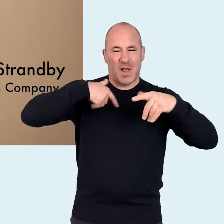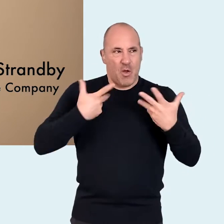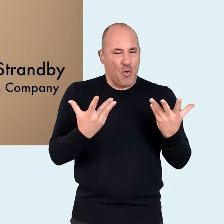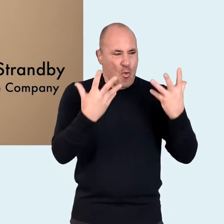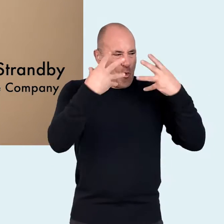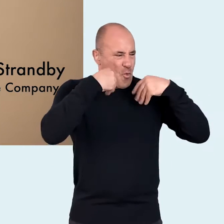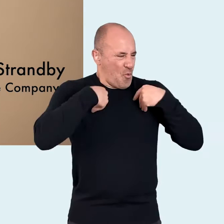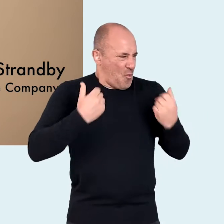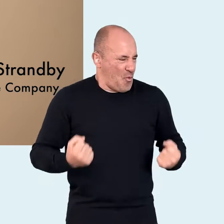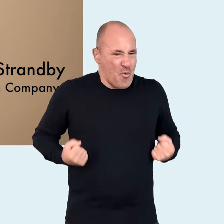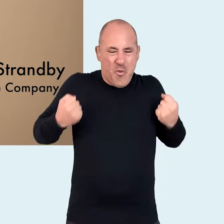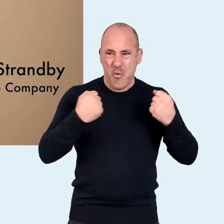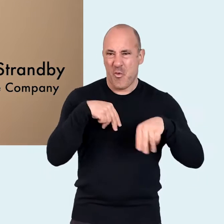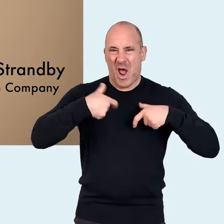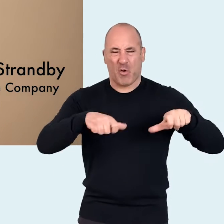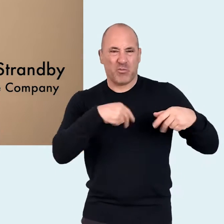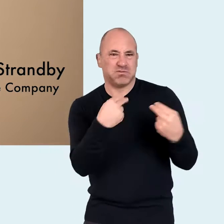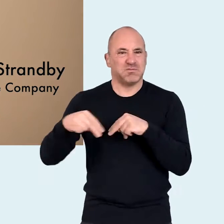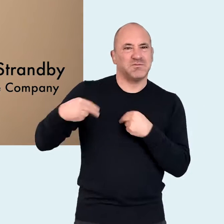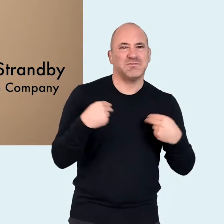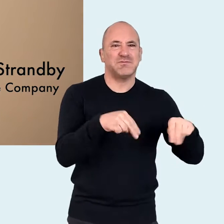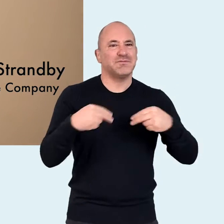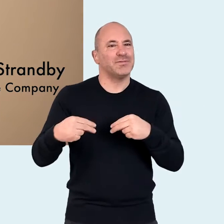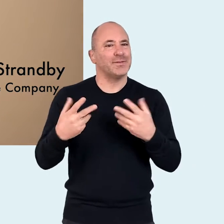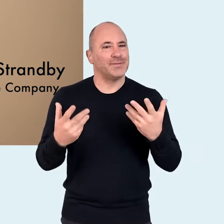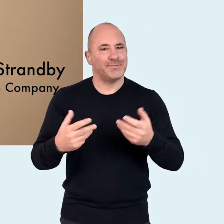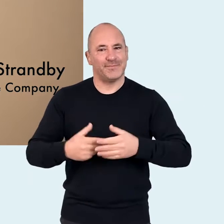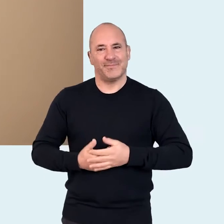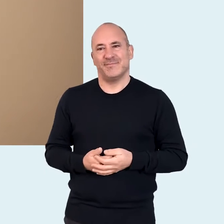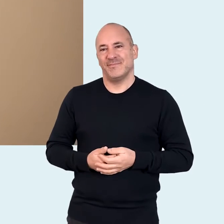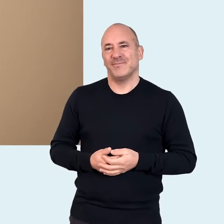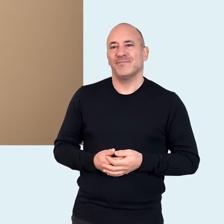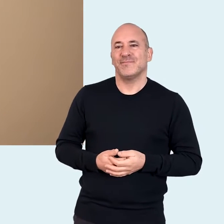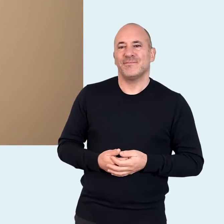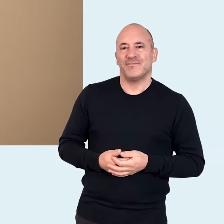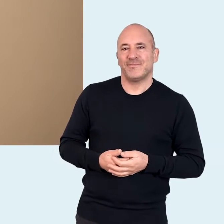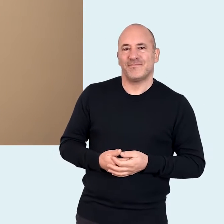own bodies, but also in terms of creating an energy flow in the space that we can all